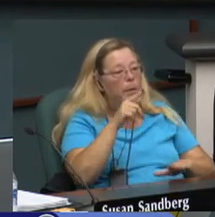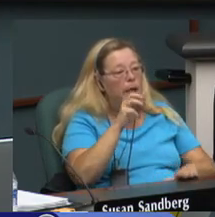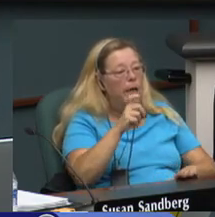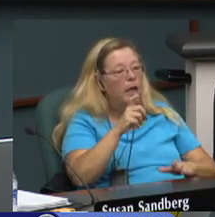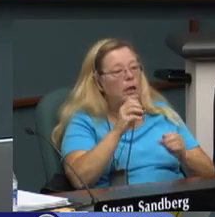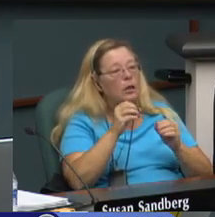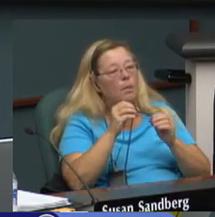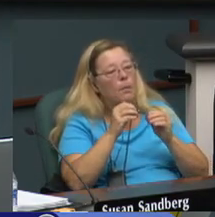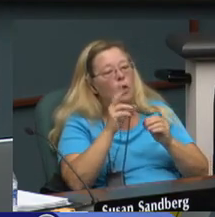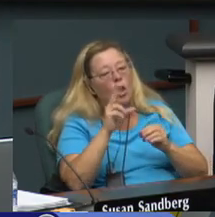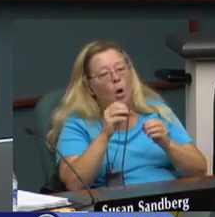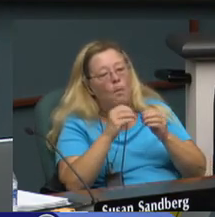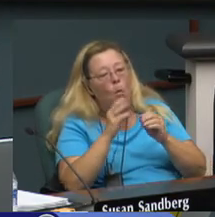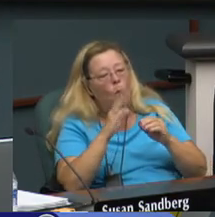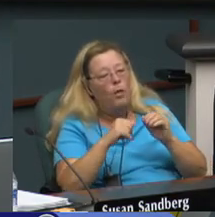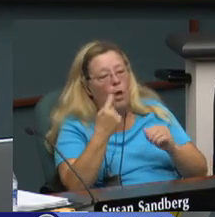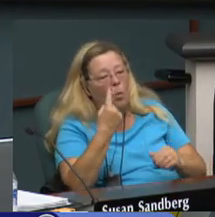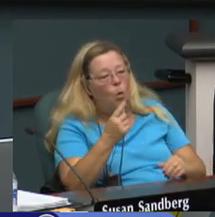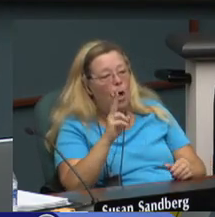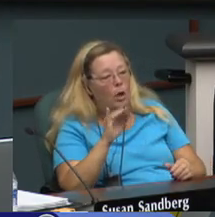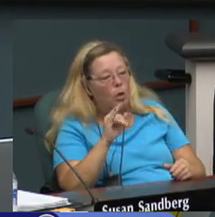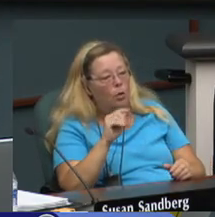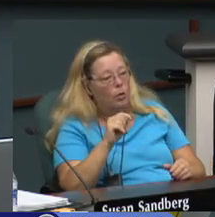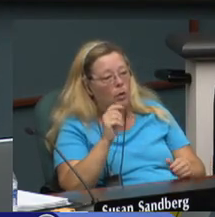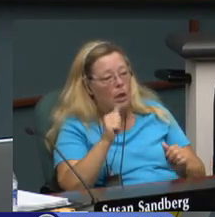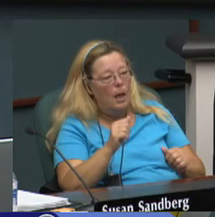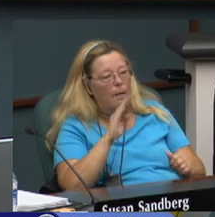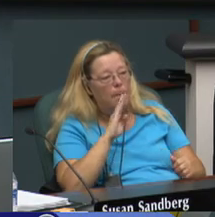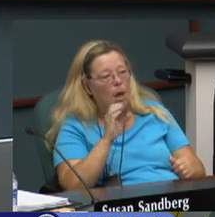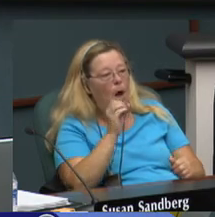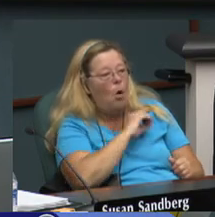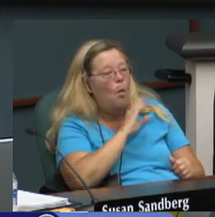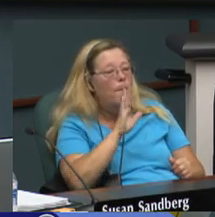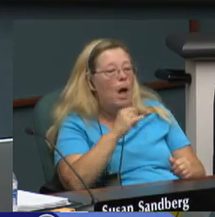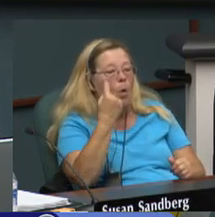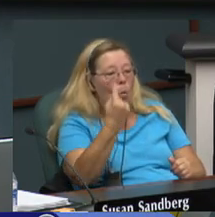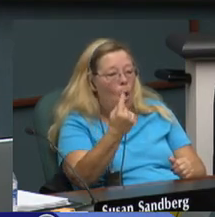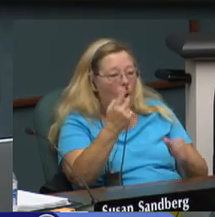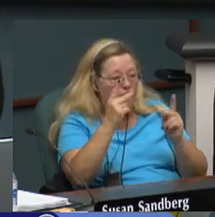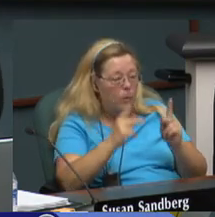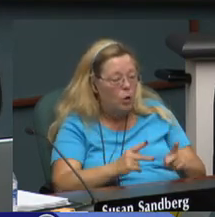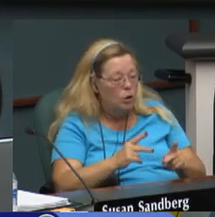than one unit could be owned by one person in other words it would it be